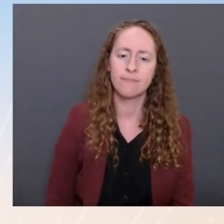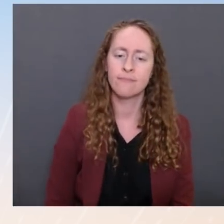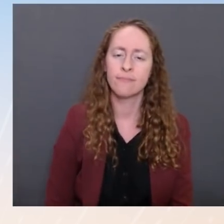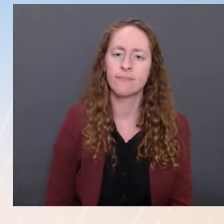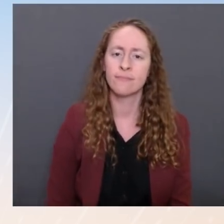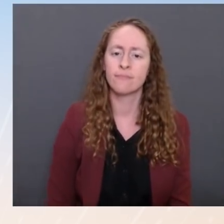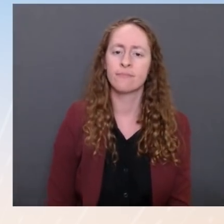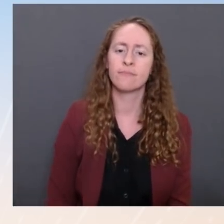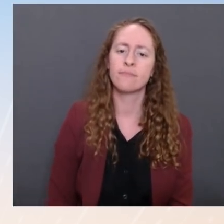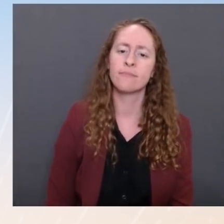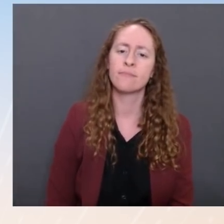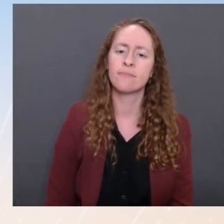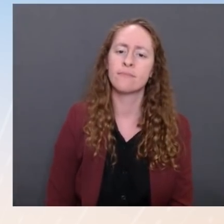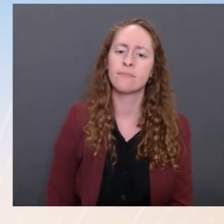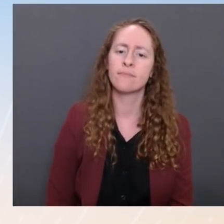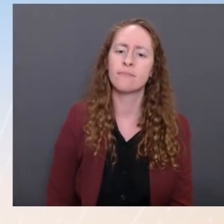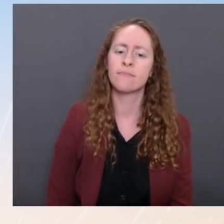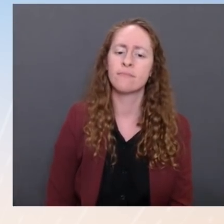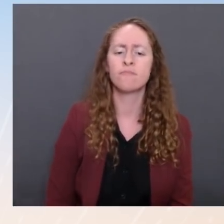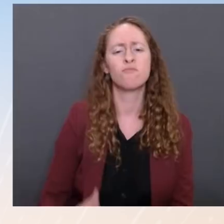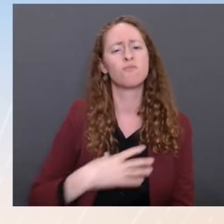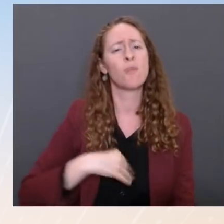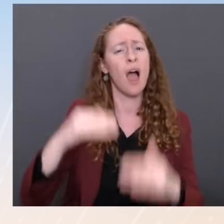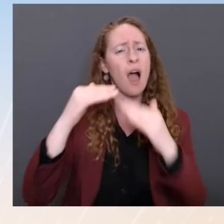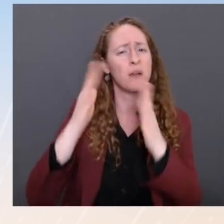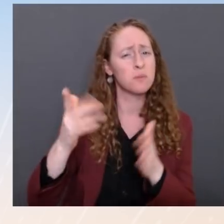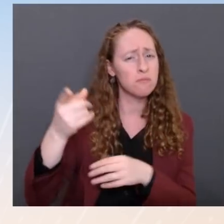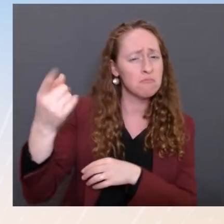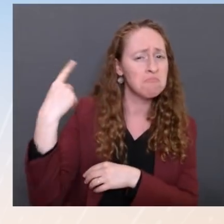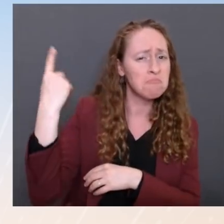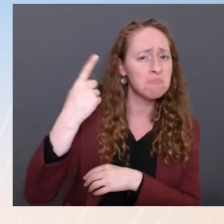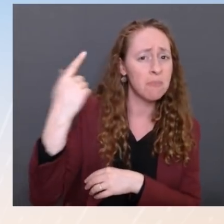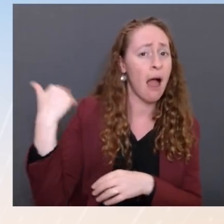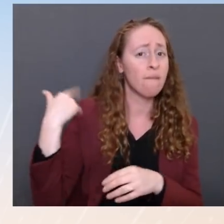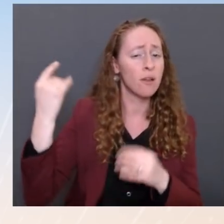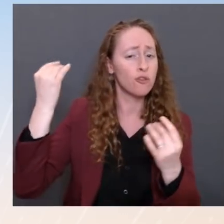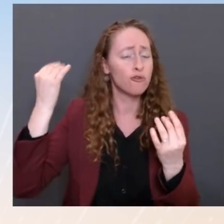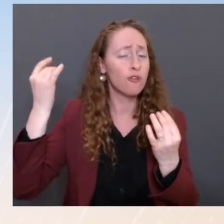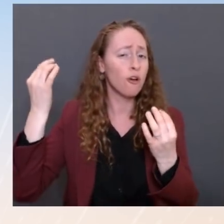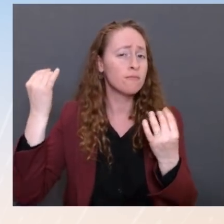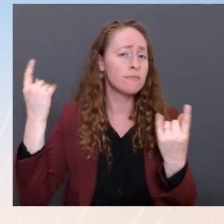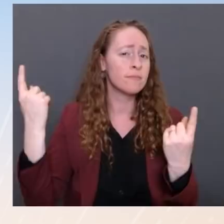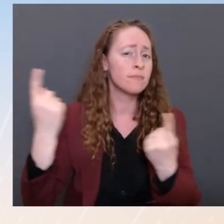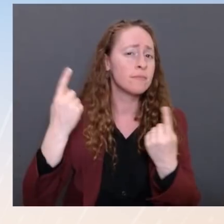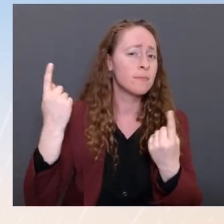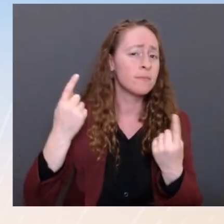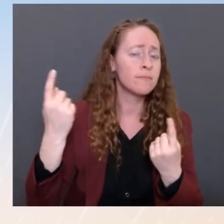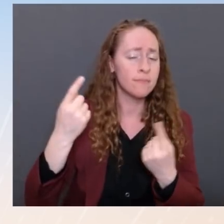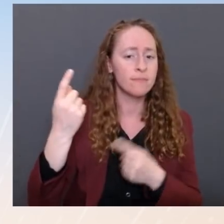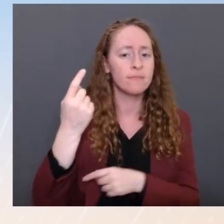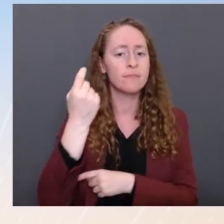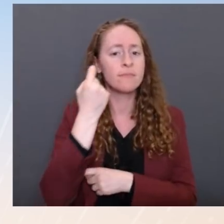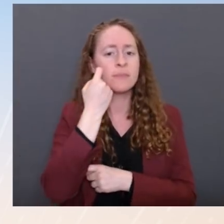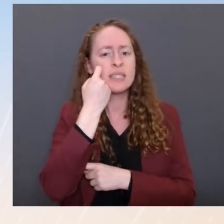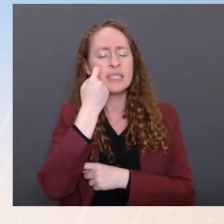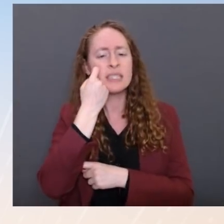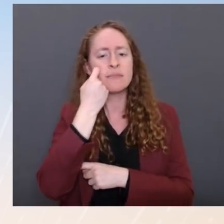on the latest round of subpoenas by the January 6th commission? Ms. Psaki: We certainly support the work of the January 6th Committee.